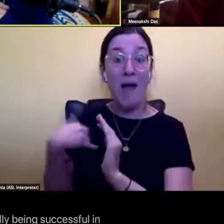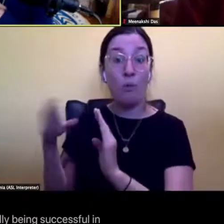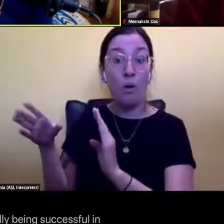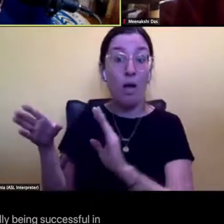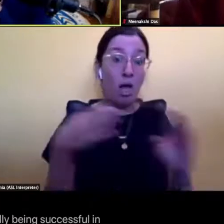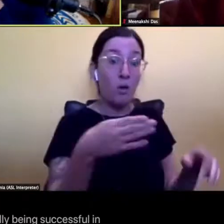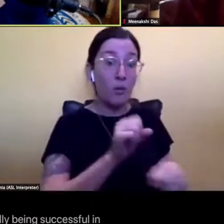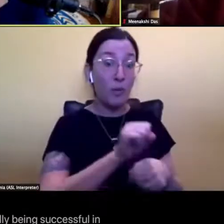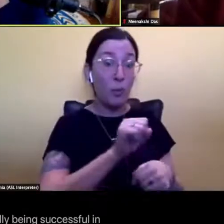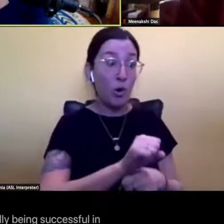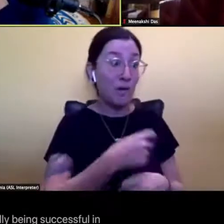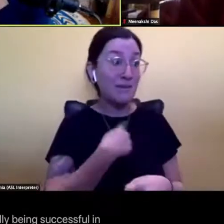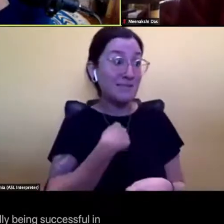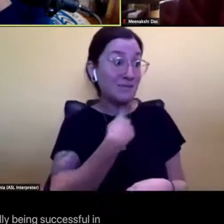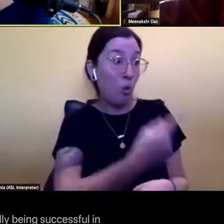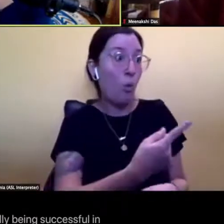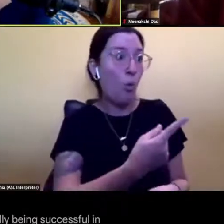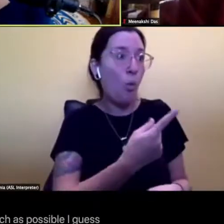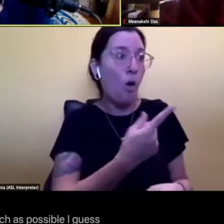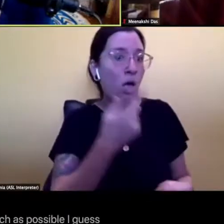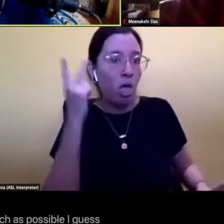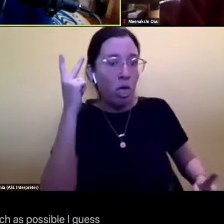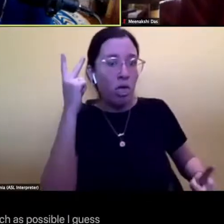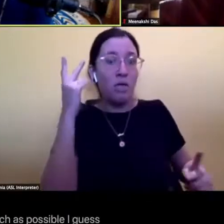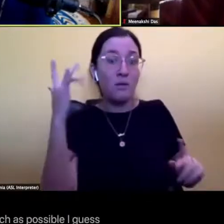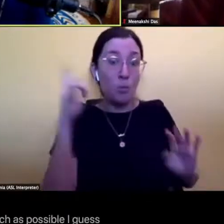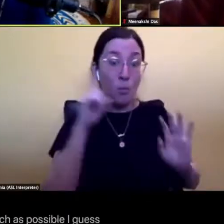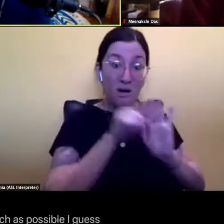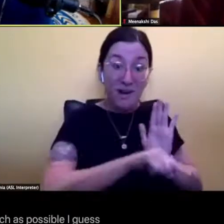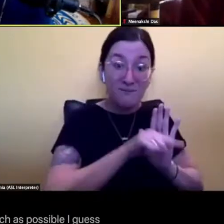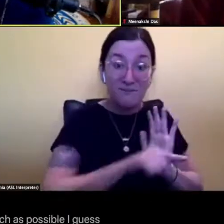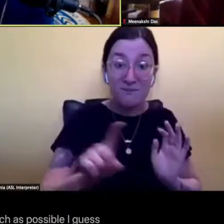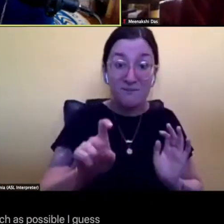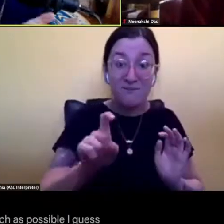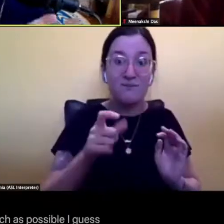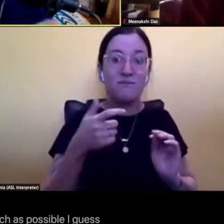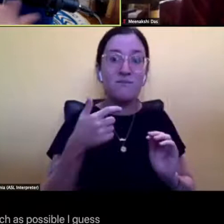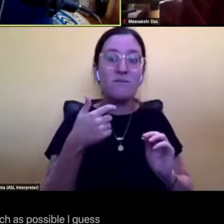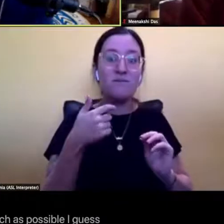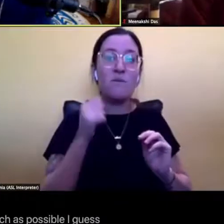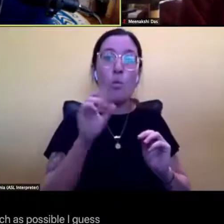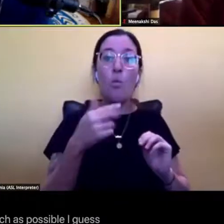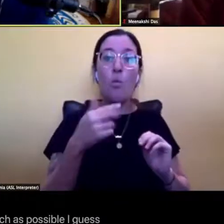for me I'm kind of avoiding it and hoping that just by presenting, I do better when telework or